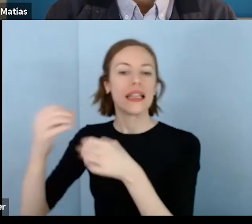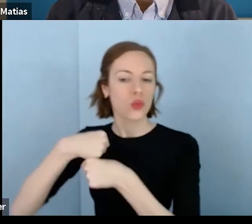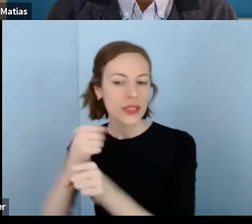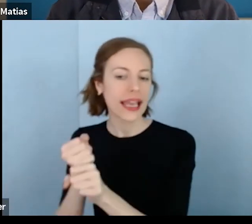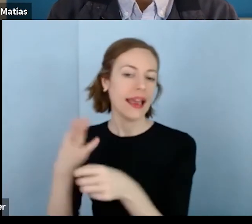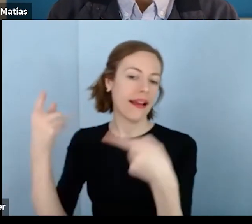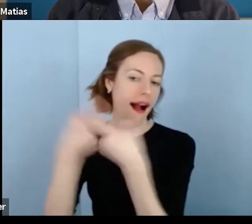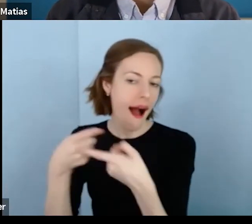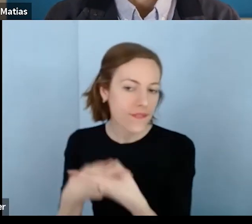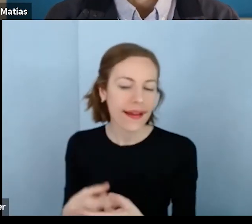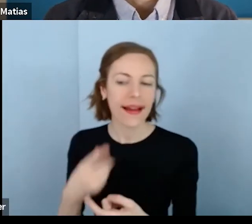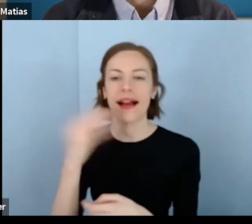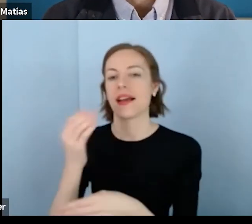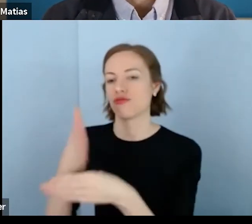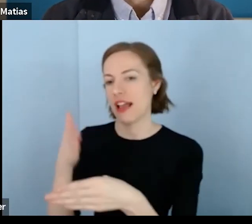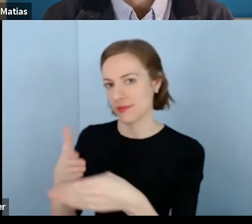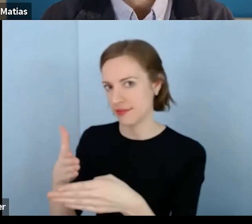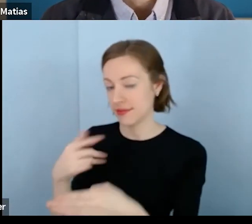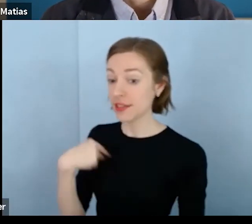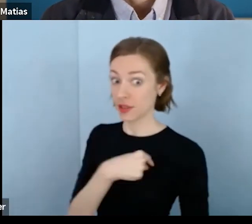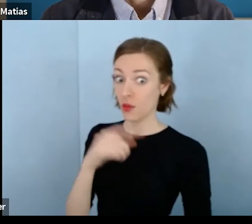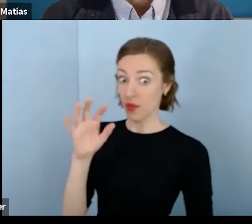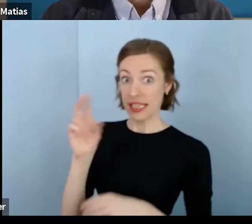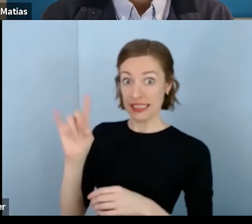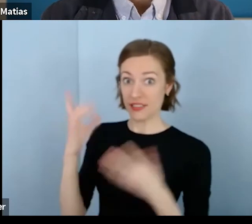And we just finished a field experiment with a large online community.